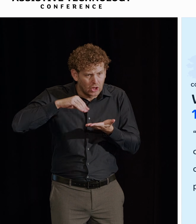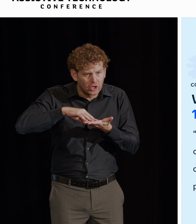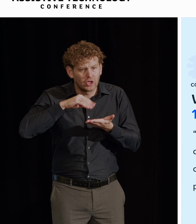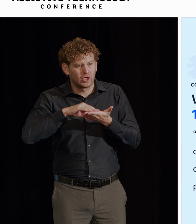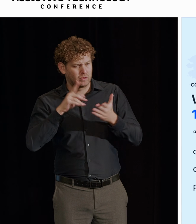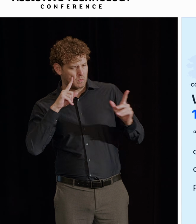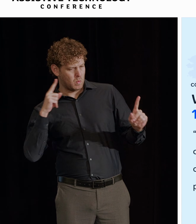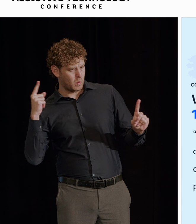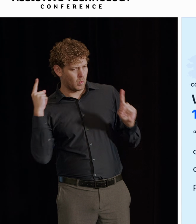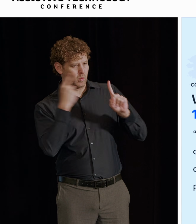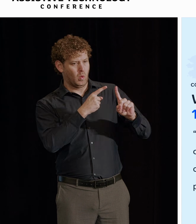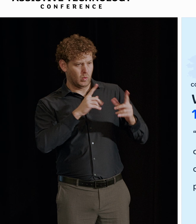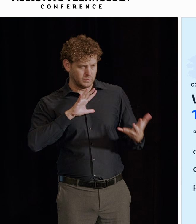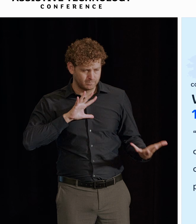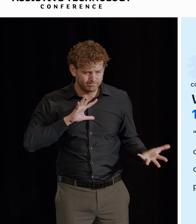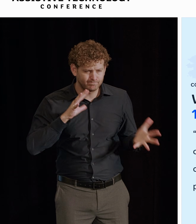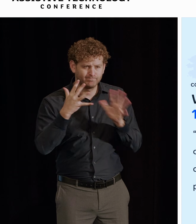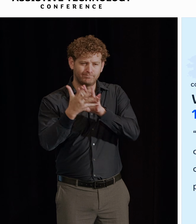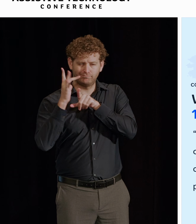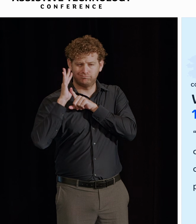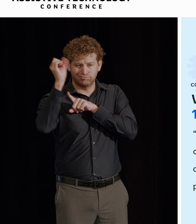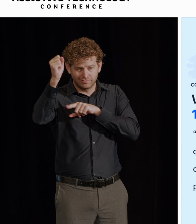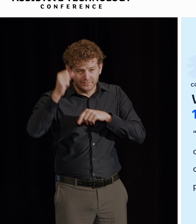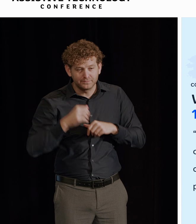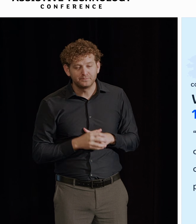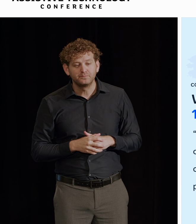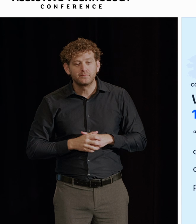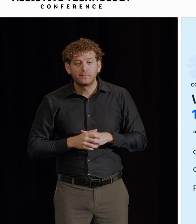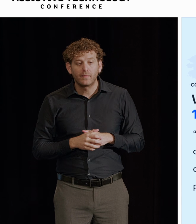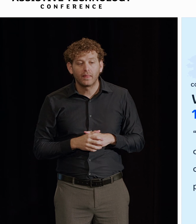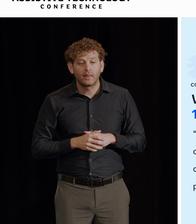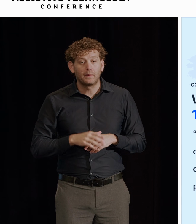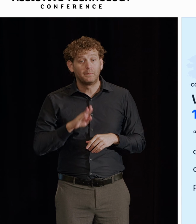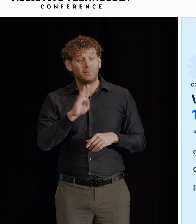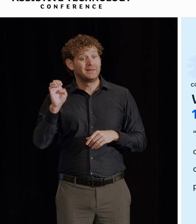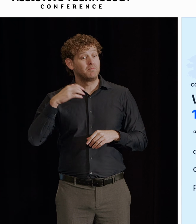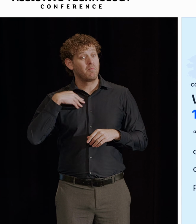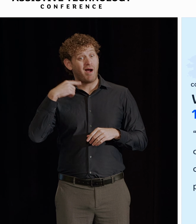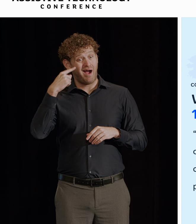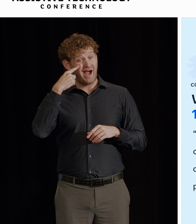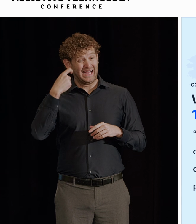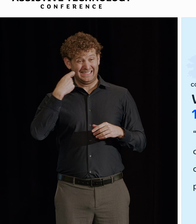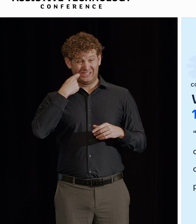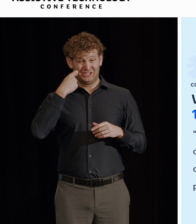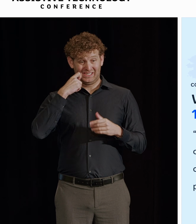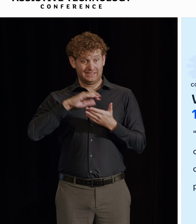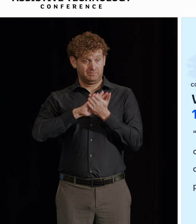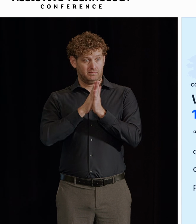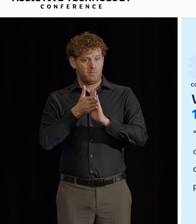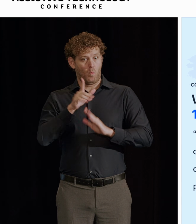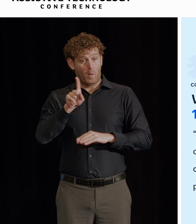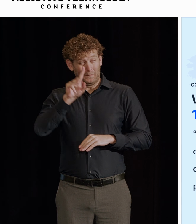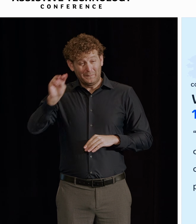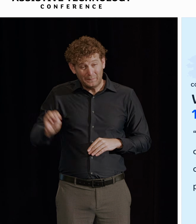it's tremendous. Be My Eyes just recently crossed 1 million users worldwide. For them,